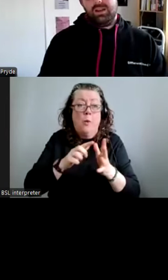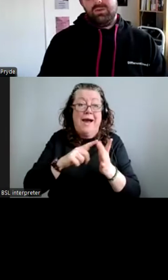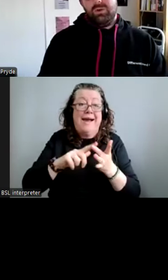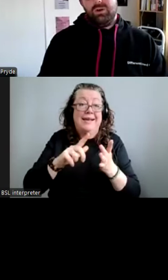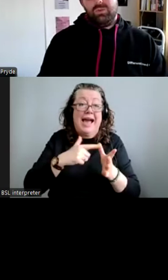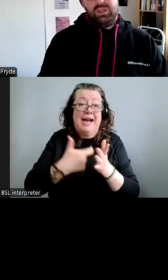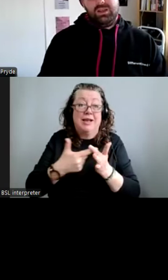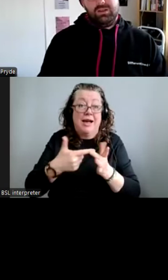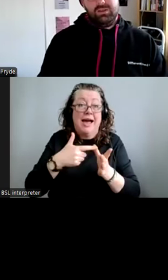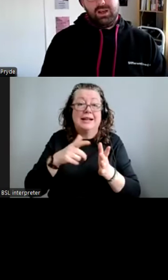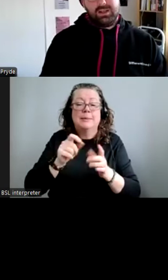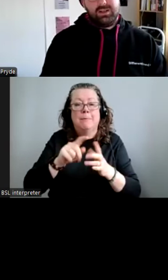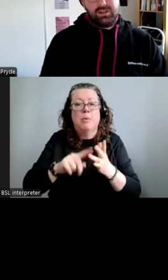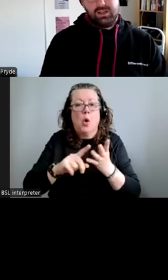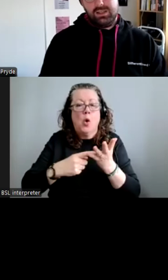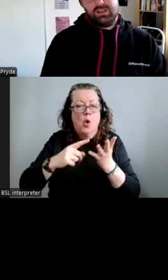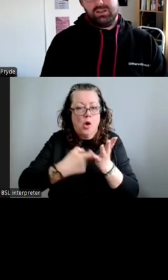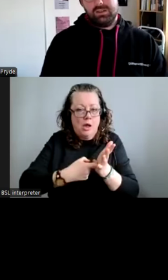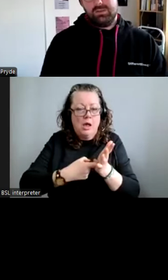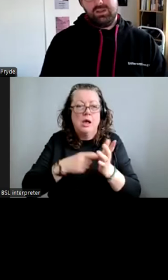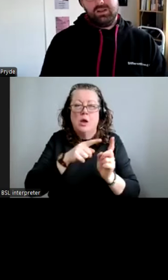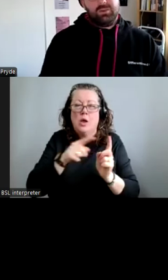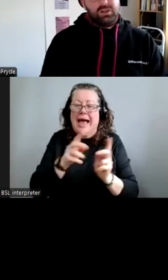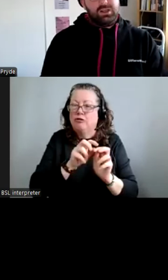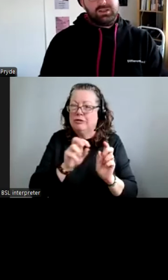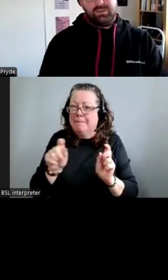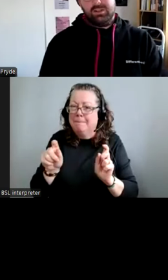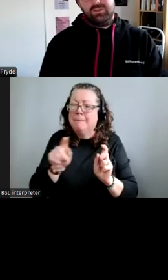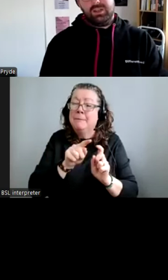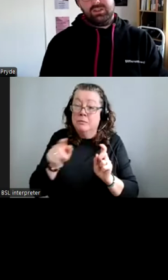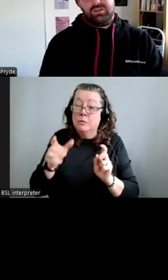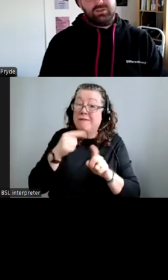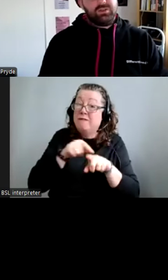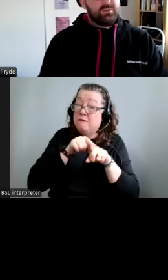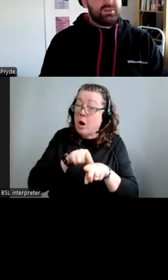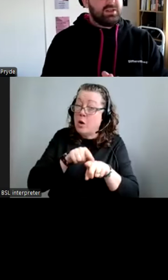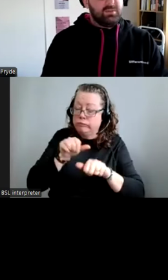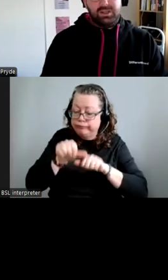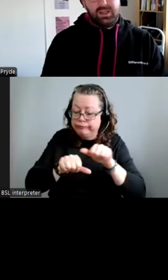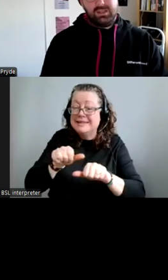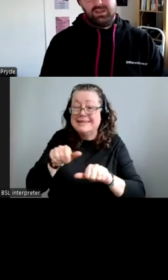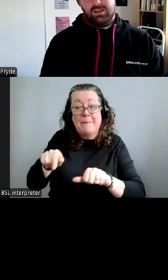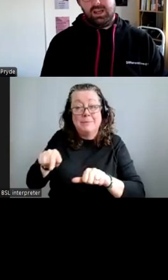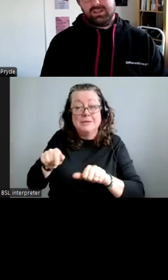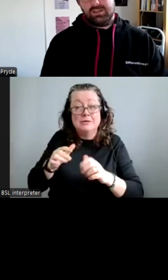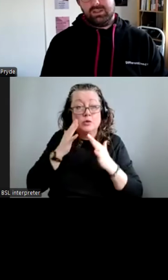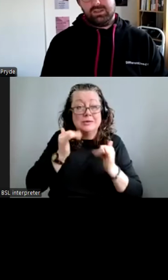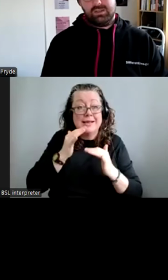Then what we can do as arts organizations is we can employ customer surveys, user groups, A/B testing, access audits.